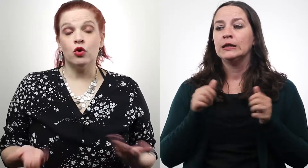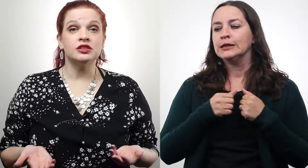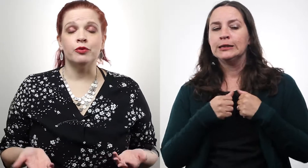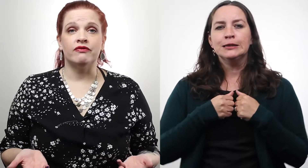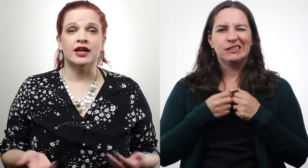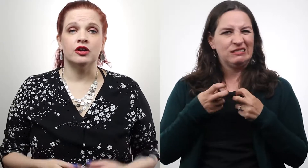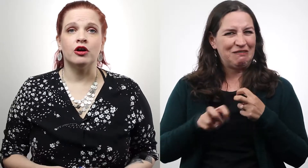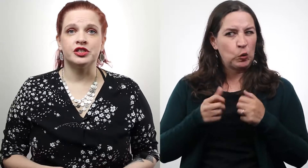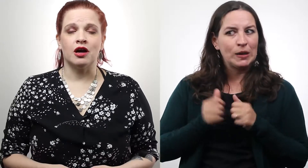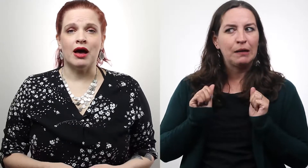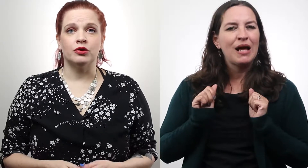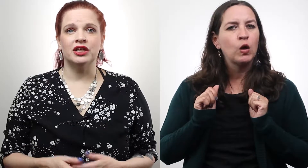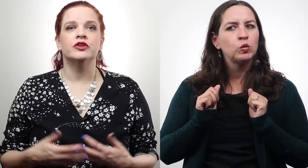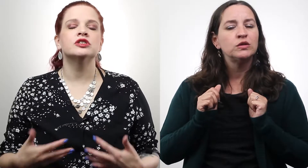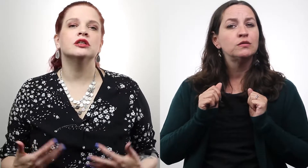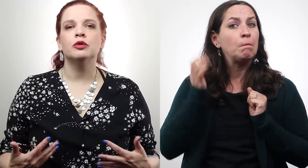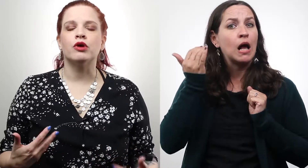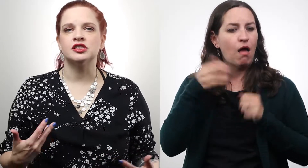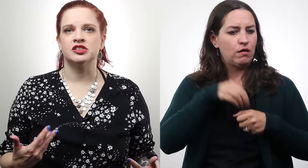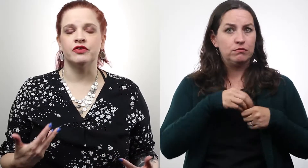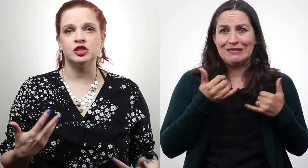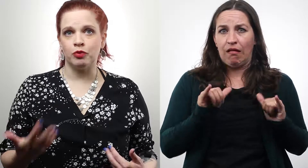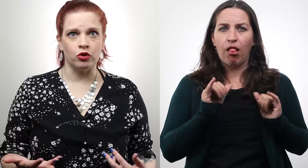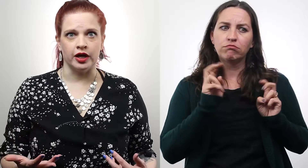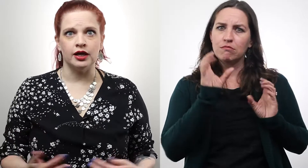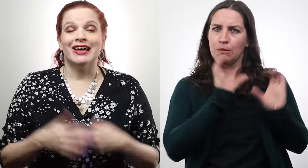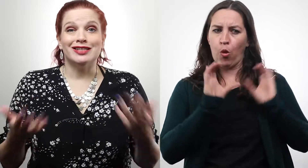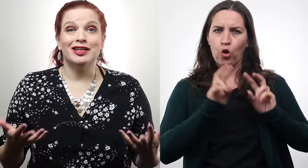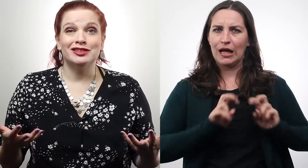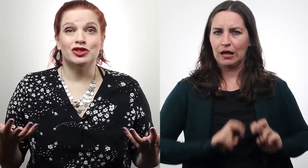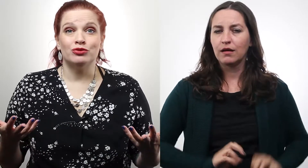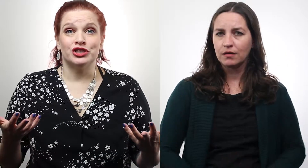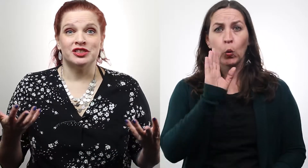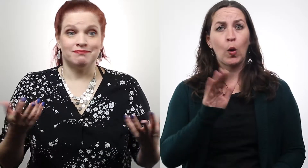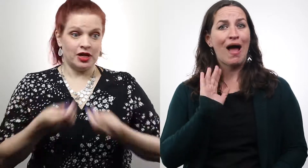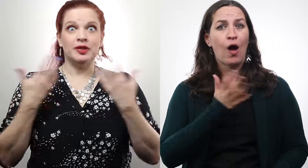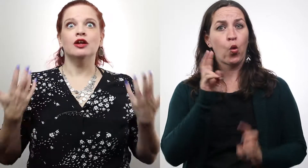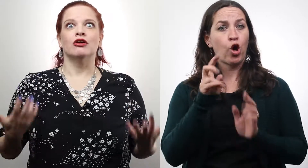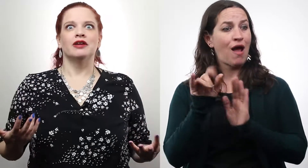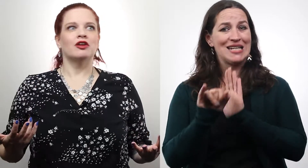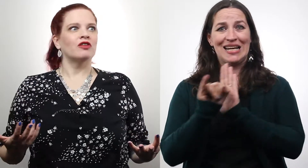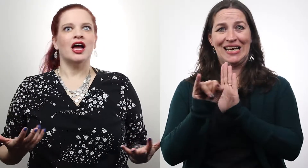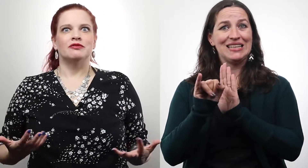You also may find it hard to come out if you're still in the process of exploring. Identities don't just appear in our lives